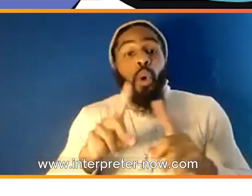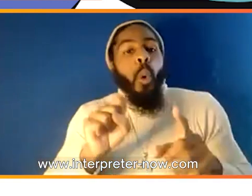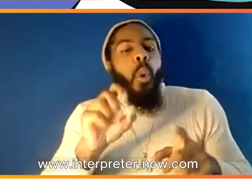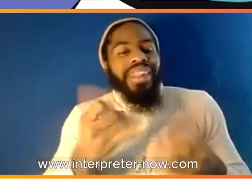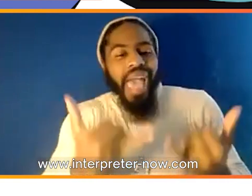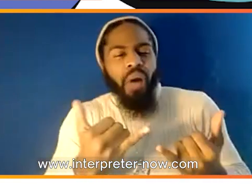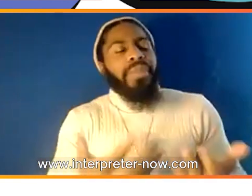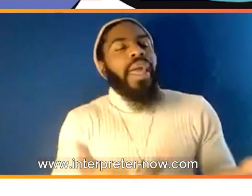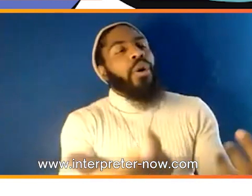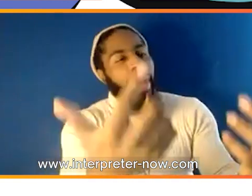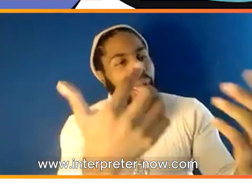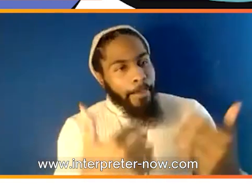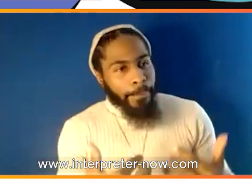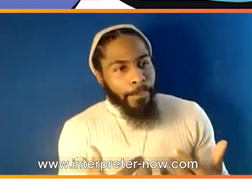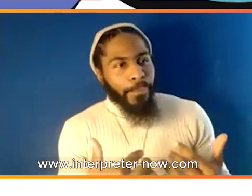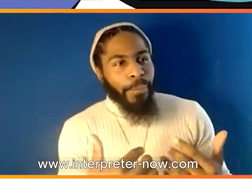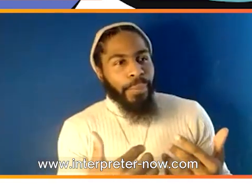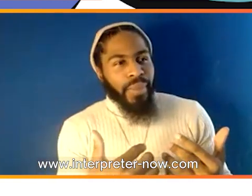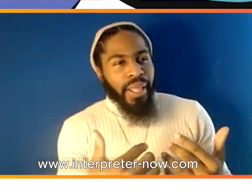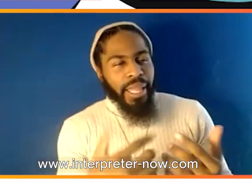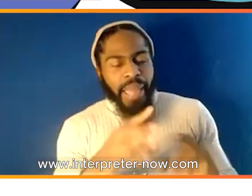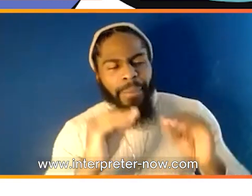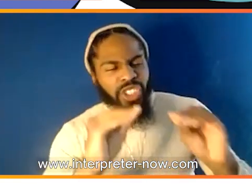also giving them some tools to maybe do it differently next time.